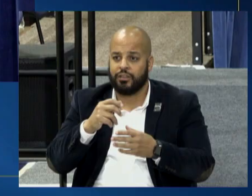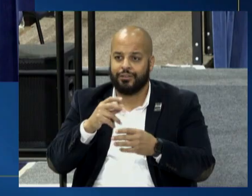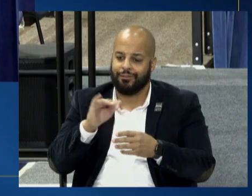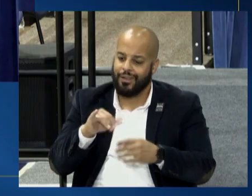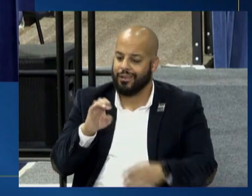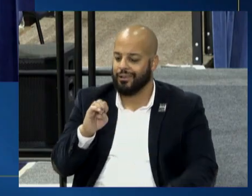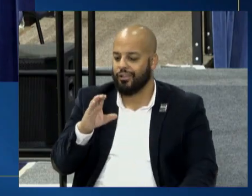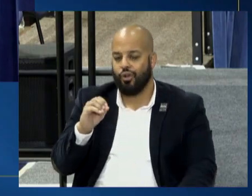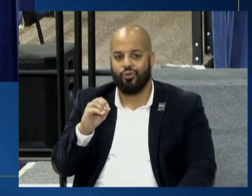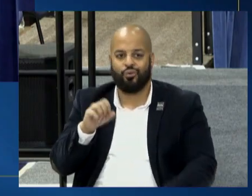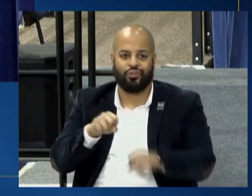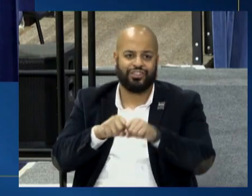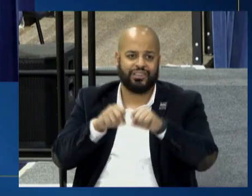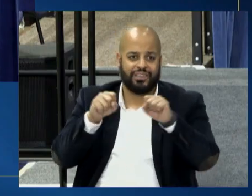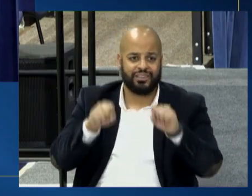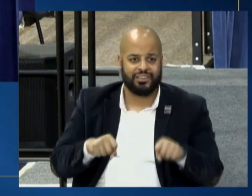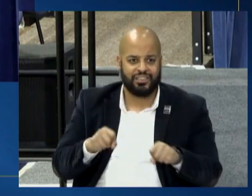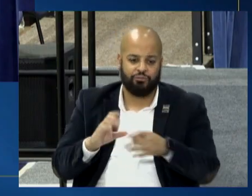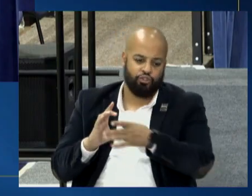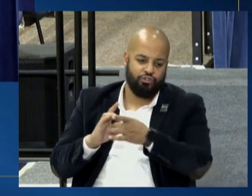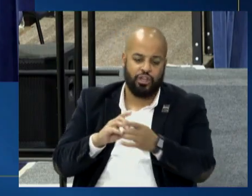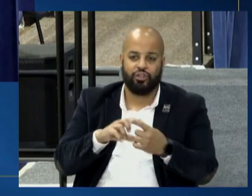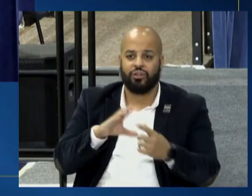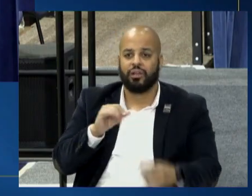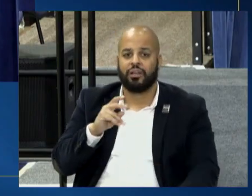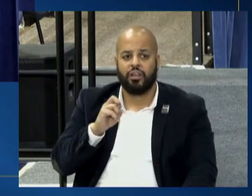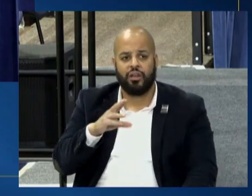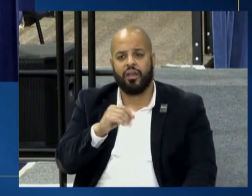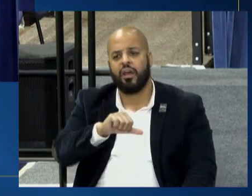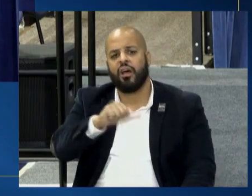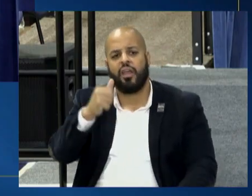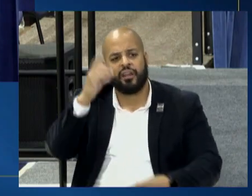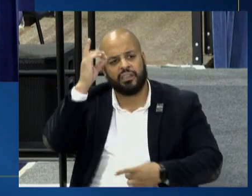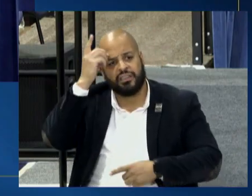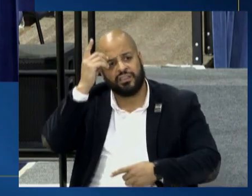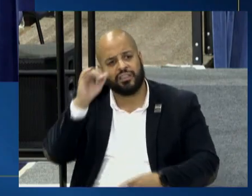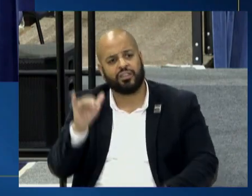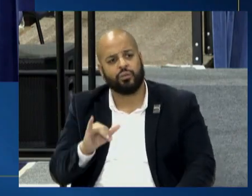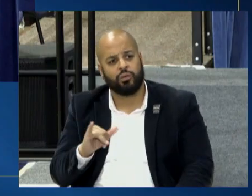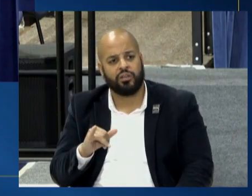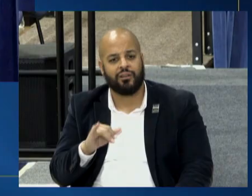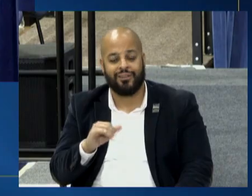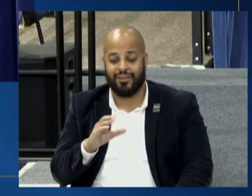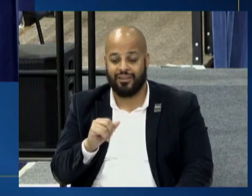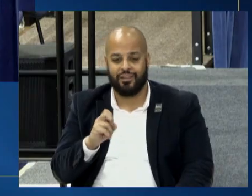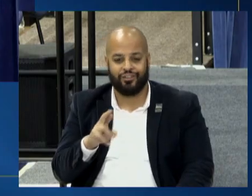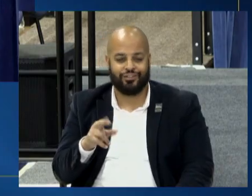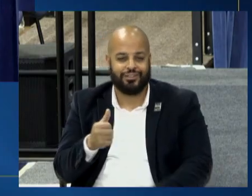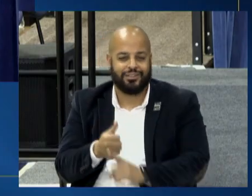related to cancer and other diseases as well? But cancer is a true focal point of that initiative.